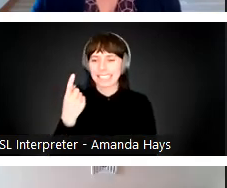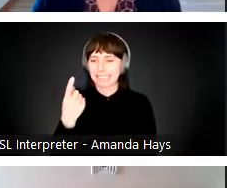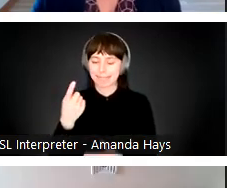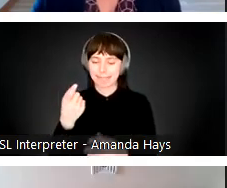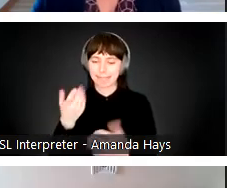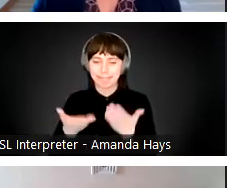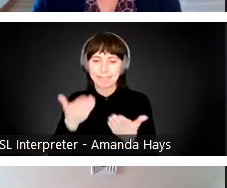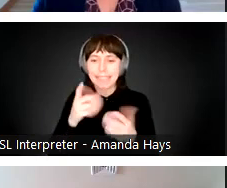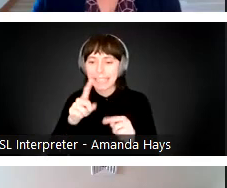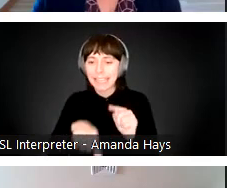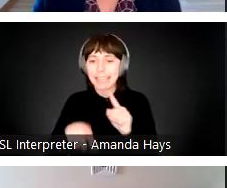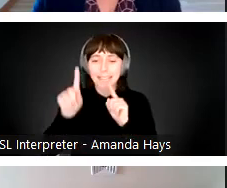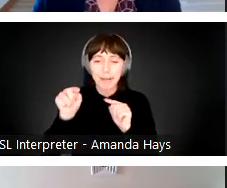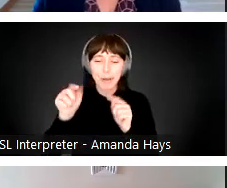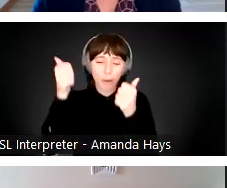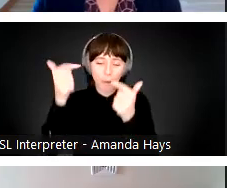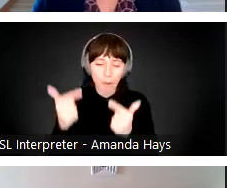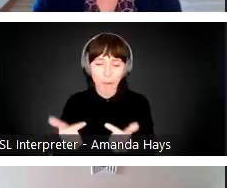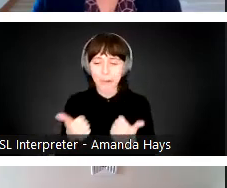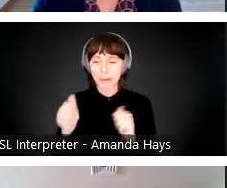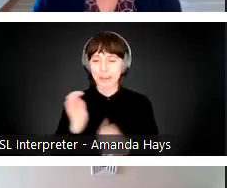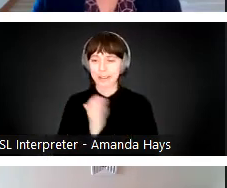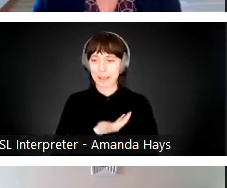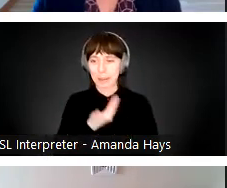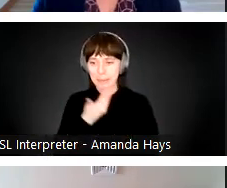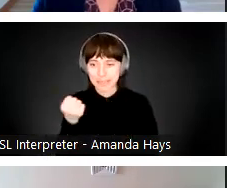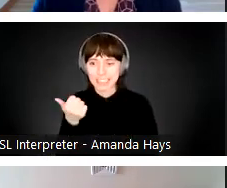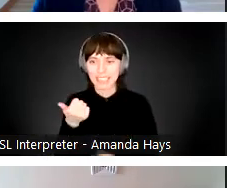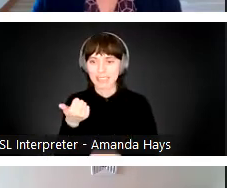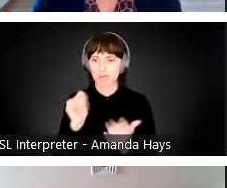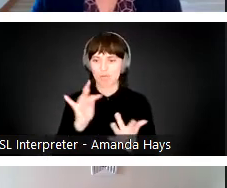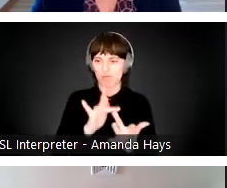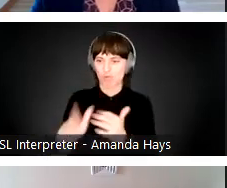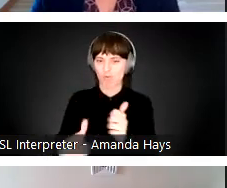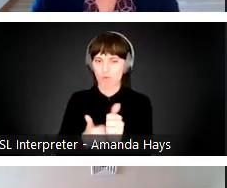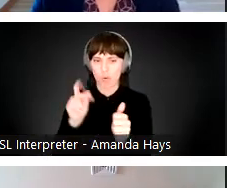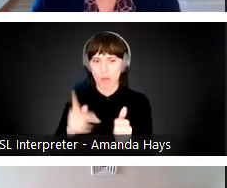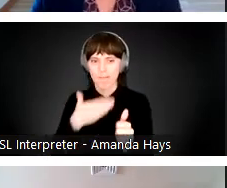we'll do our best and we'll do as much follow-up as we